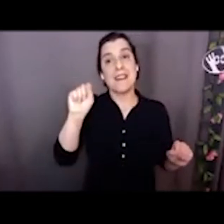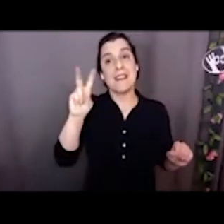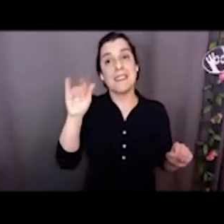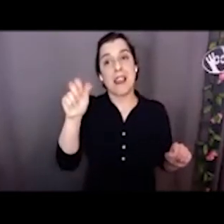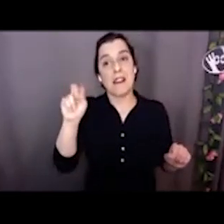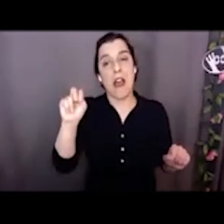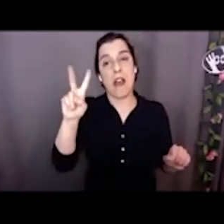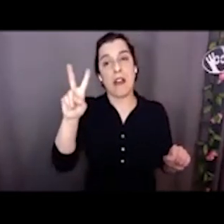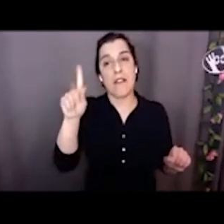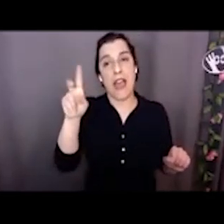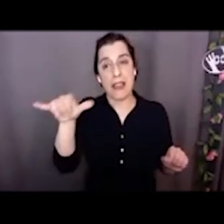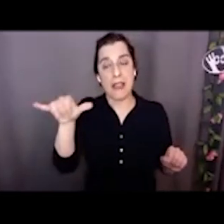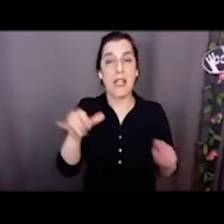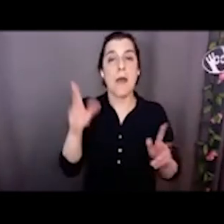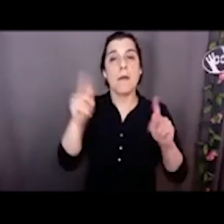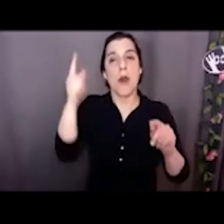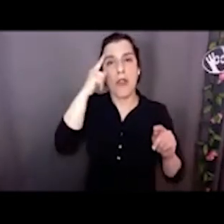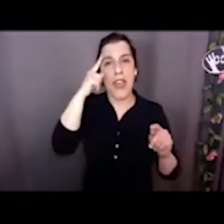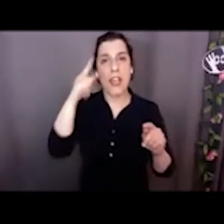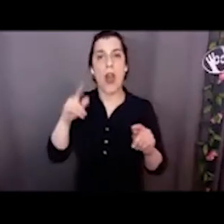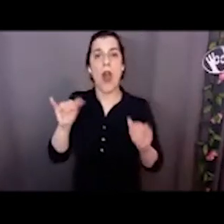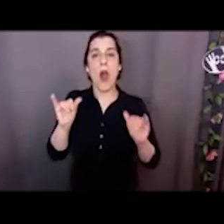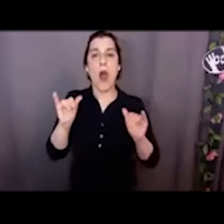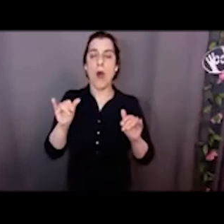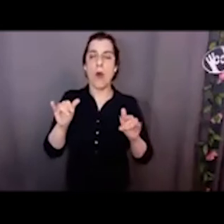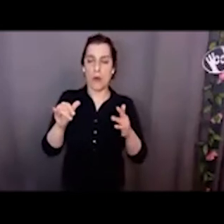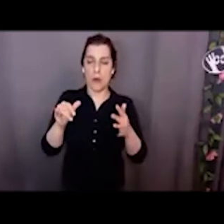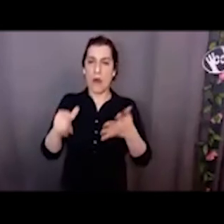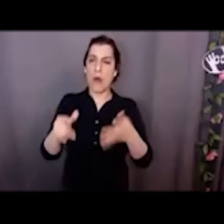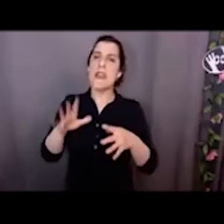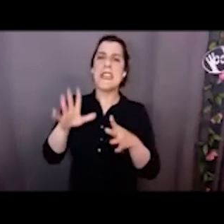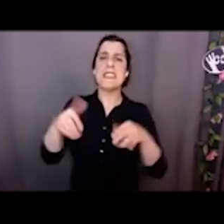decentralization is like leading to democracy and I want to change that. I want to challenge that.